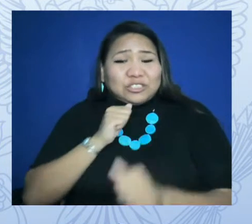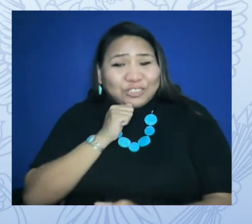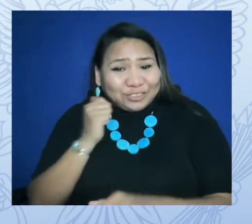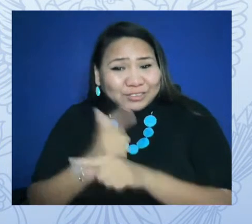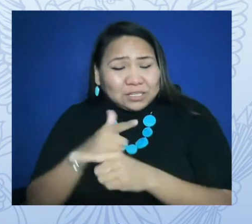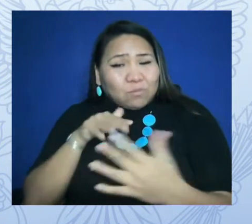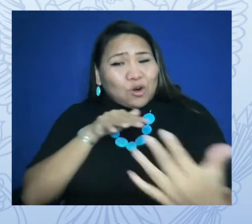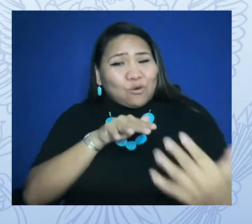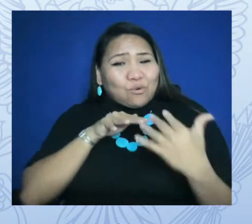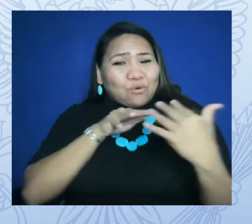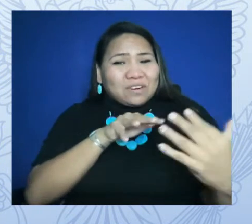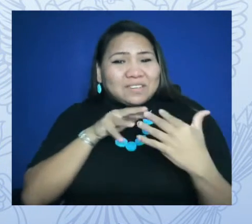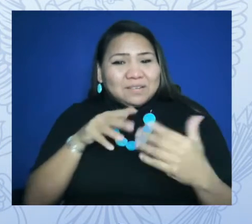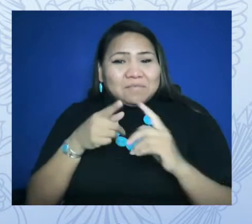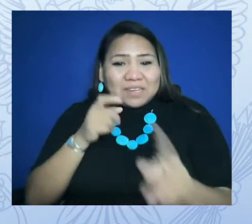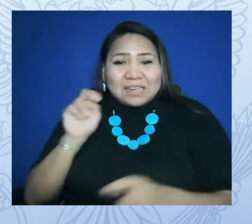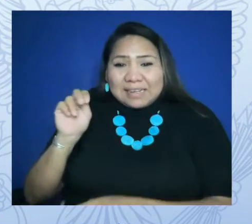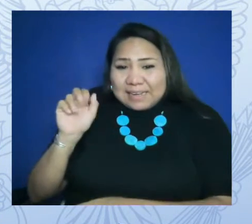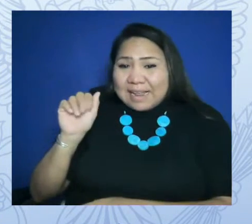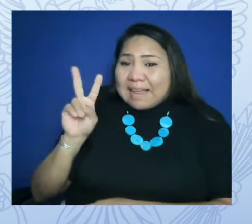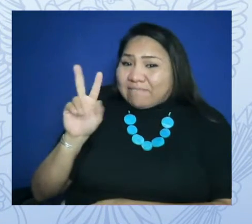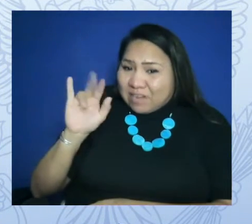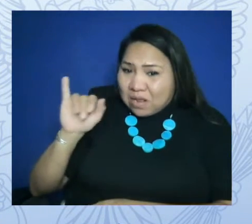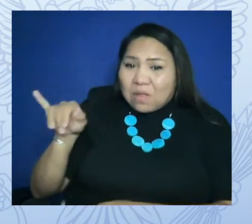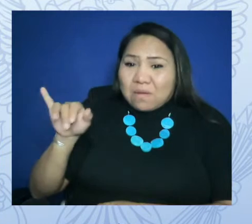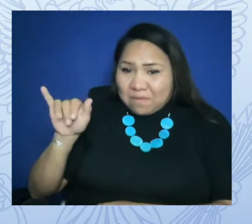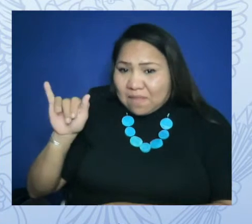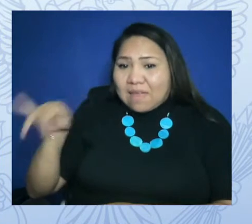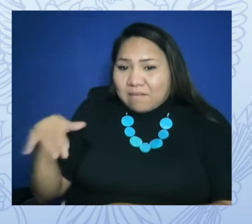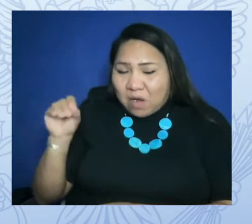mental health advocates of the Saginaw Chippewa.